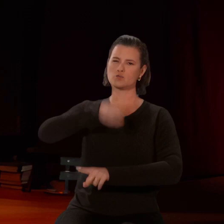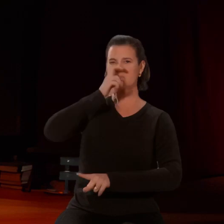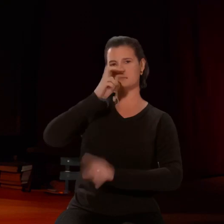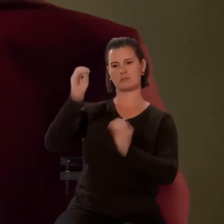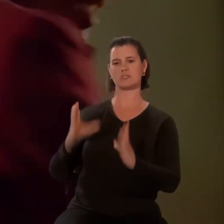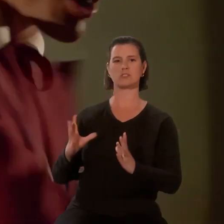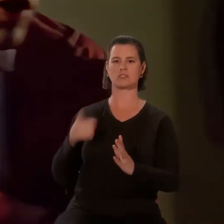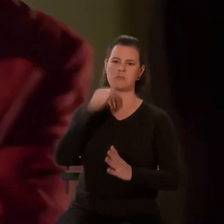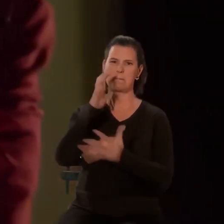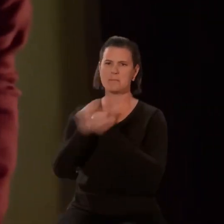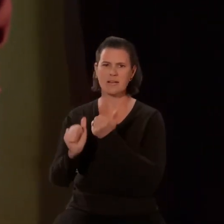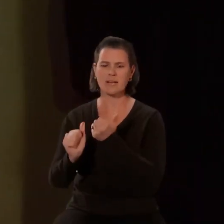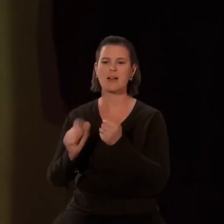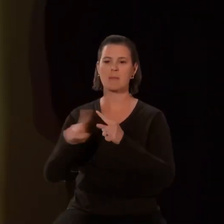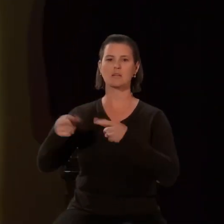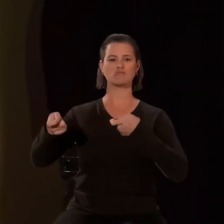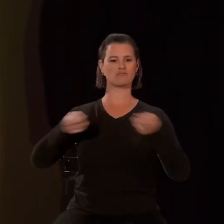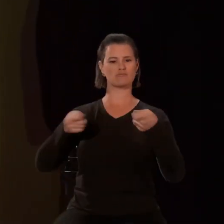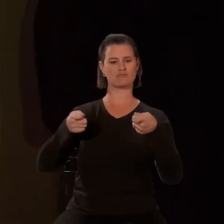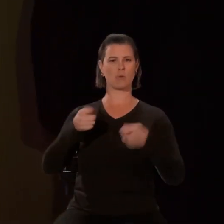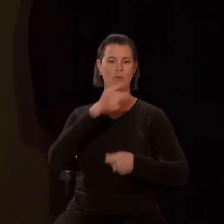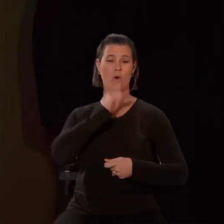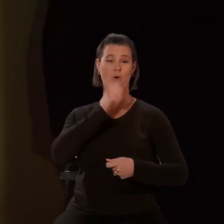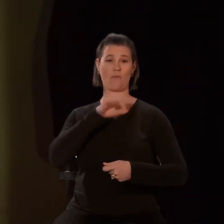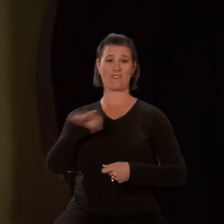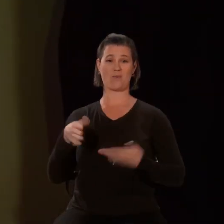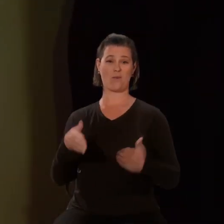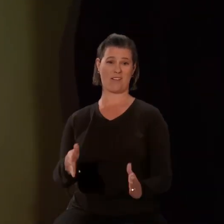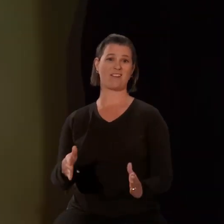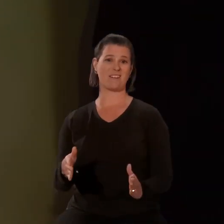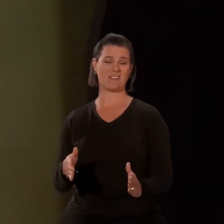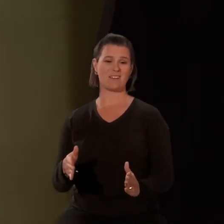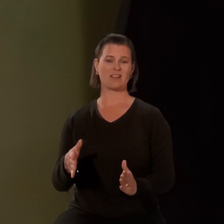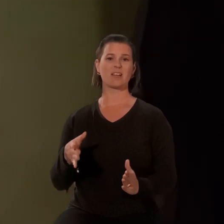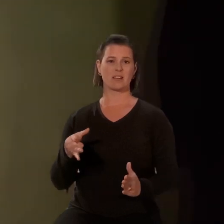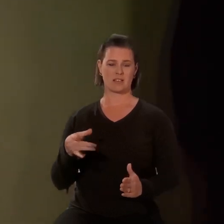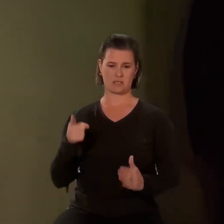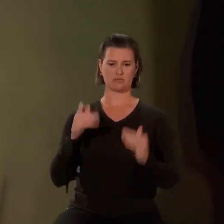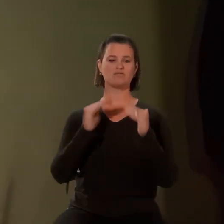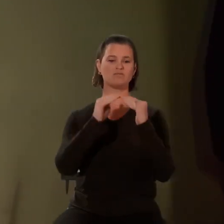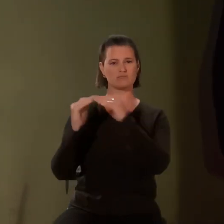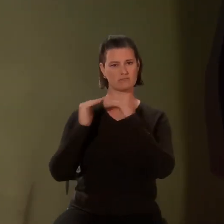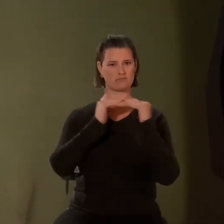but he kept control in the old-fashioned way. He handed out his justice in the fairest way he knew.